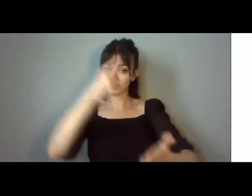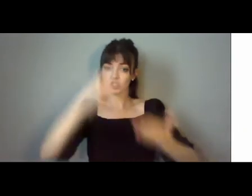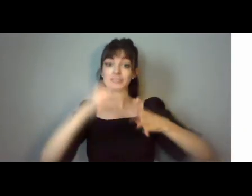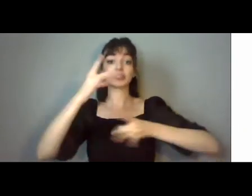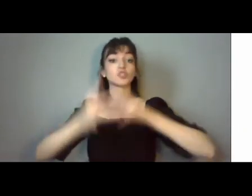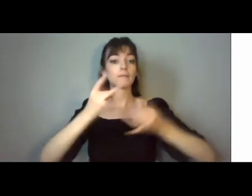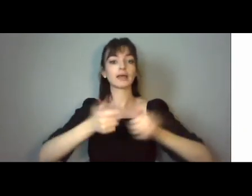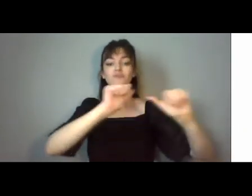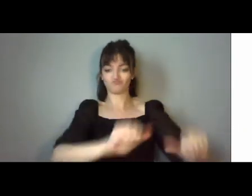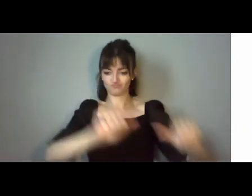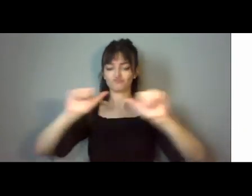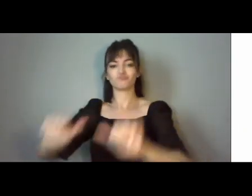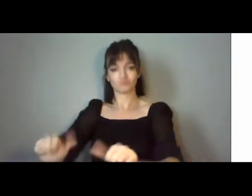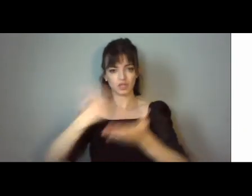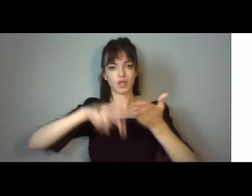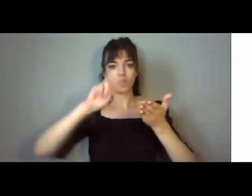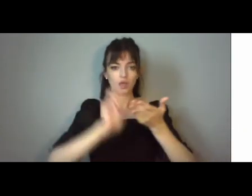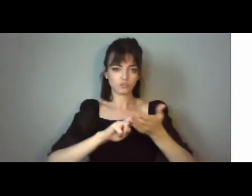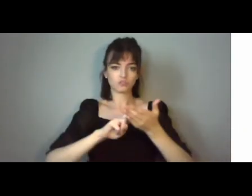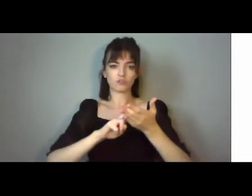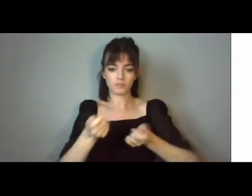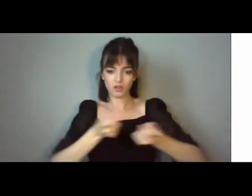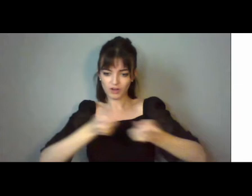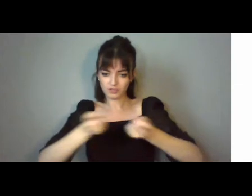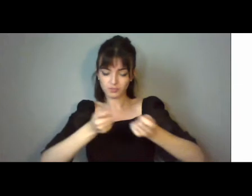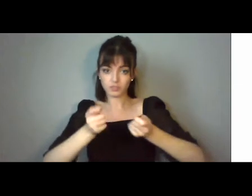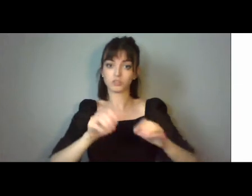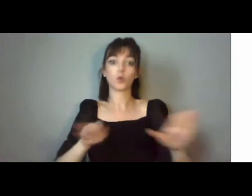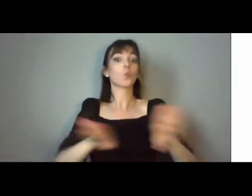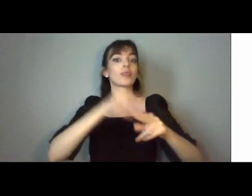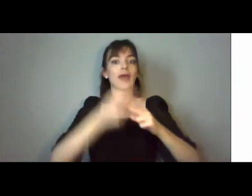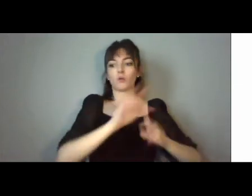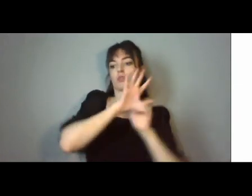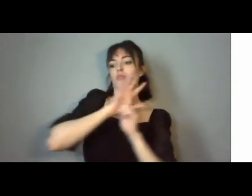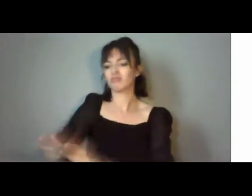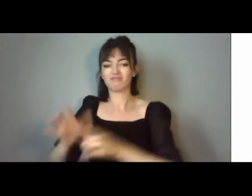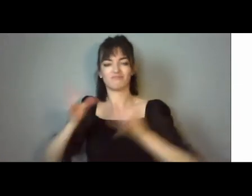arrangements to be maintained without denying human rights to persons with disabilities.